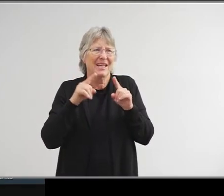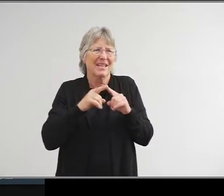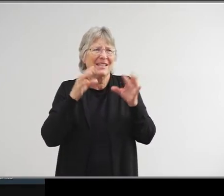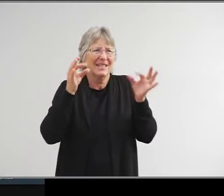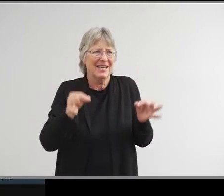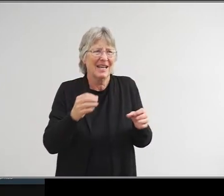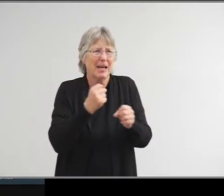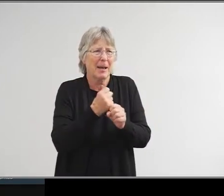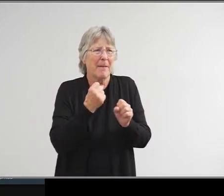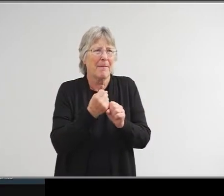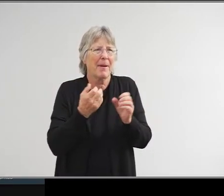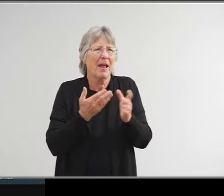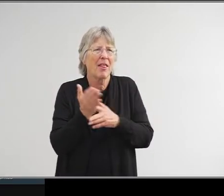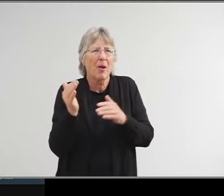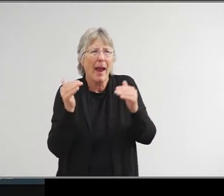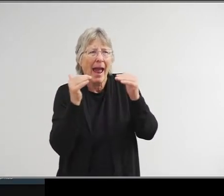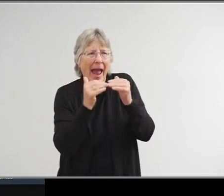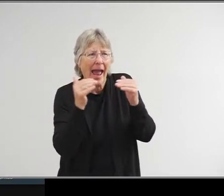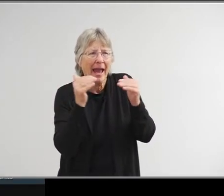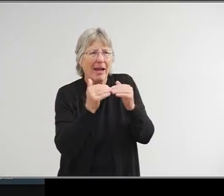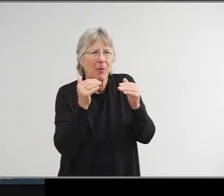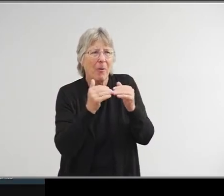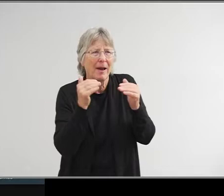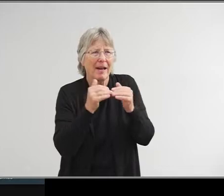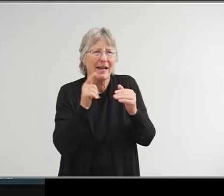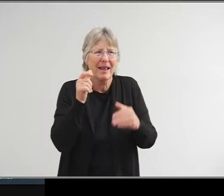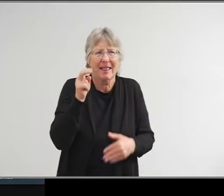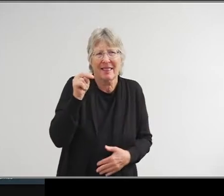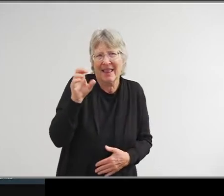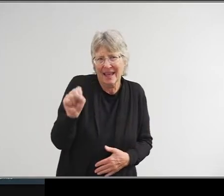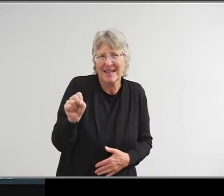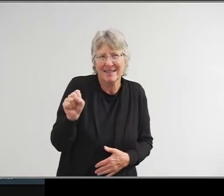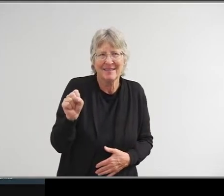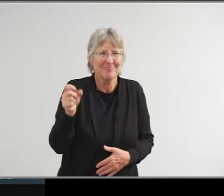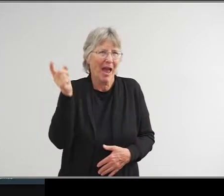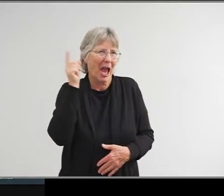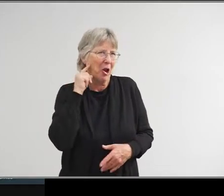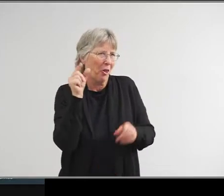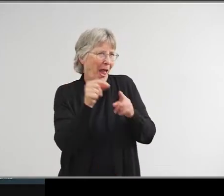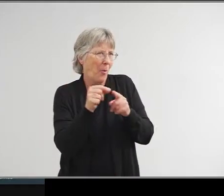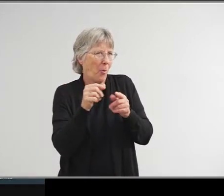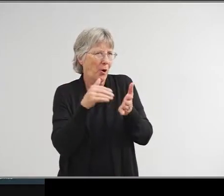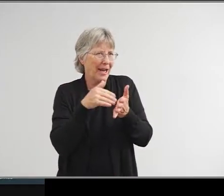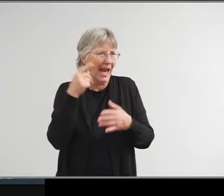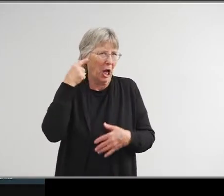through the equity lens that we lead to. I heard that word again, tossed around today